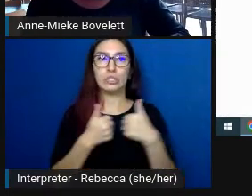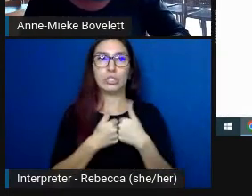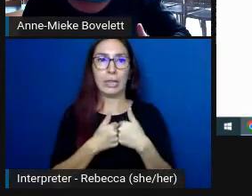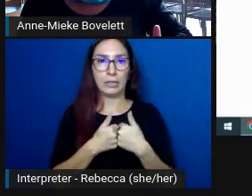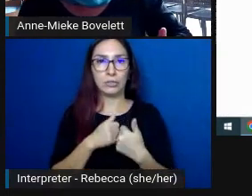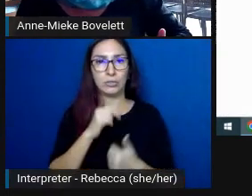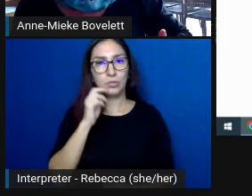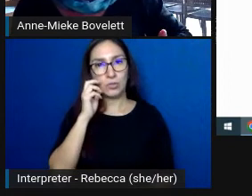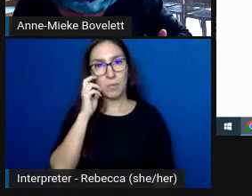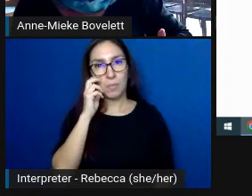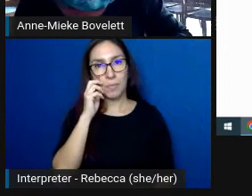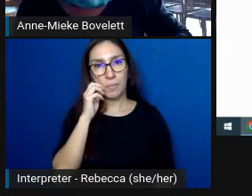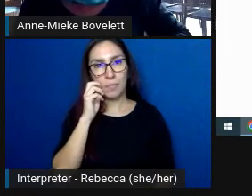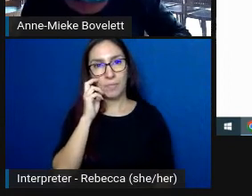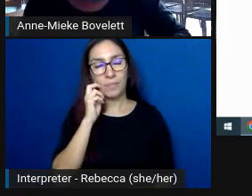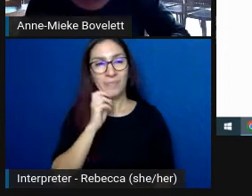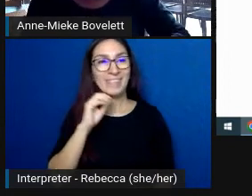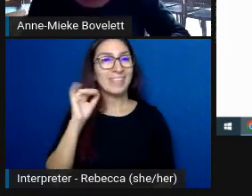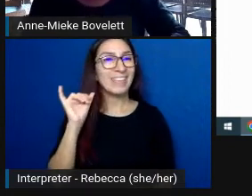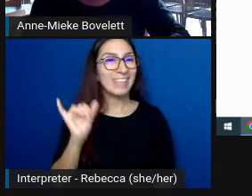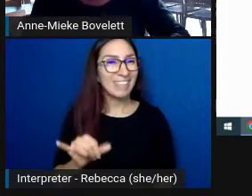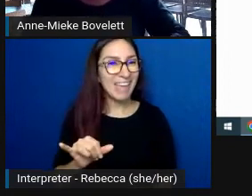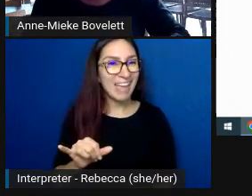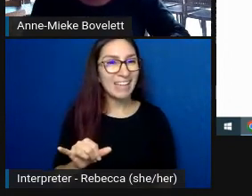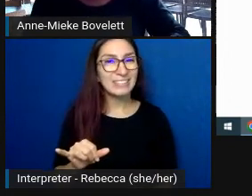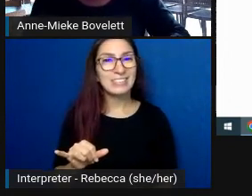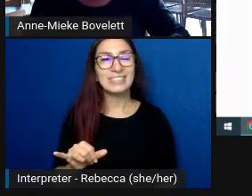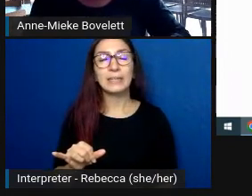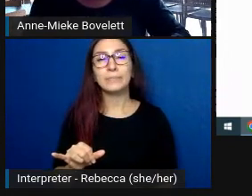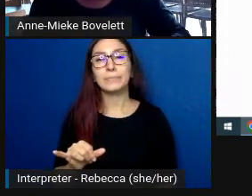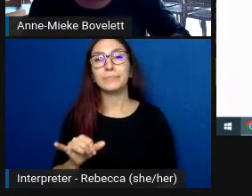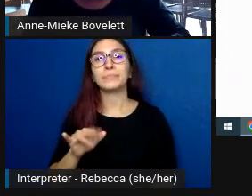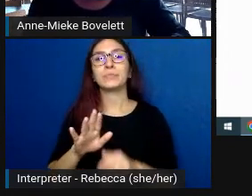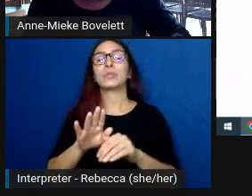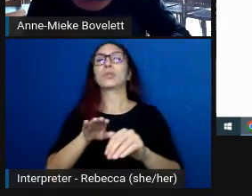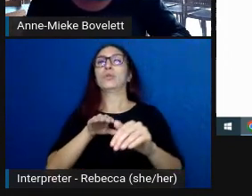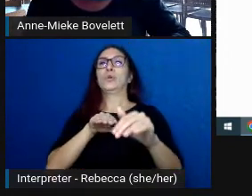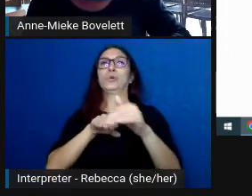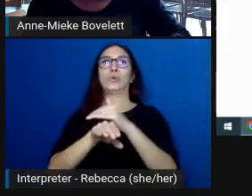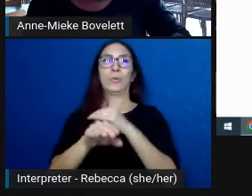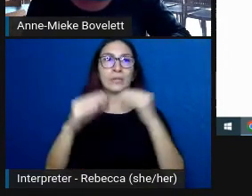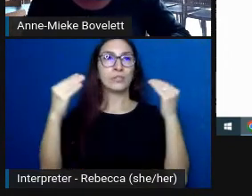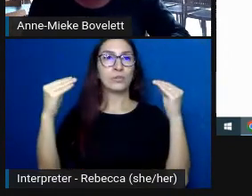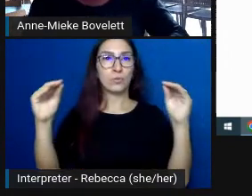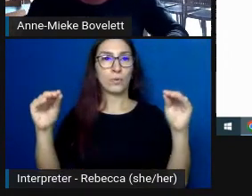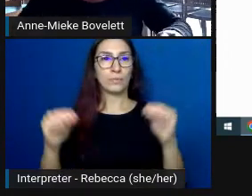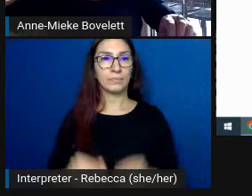That's the same like you're going into a store and everything is